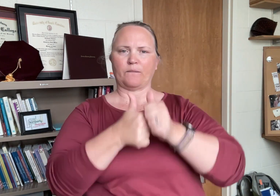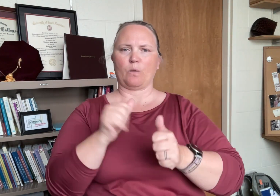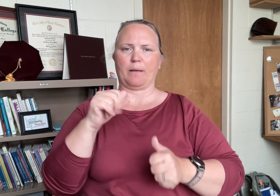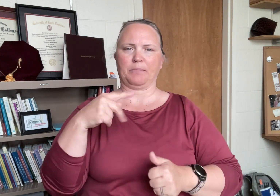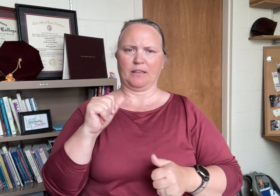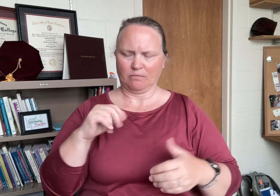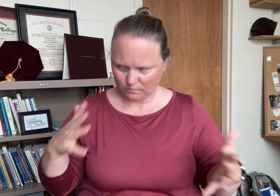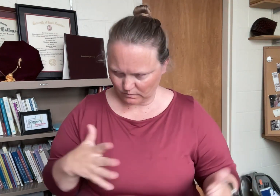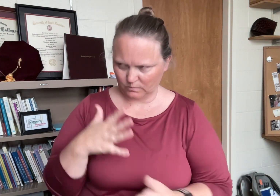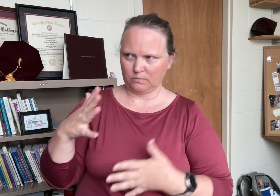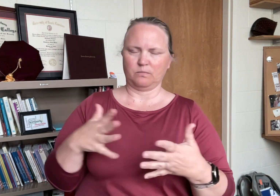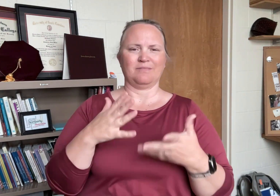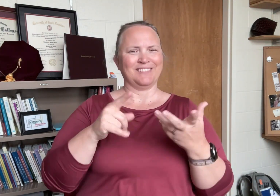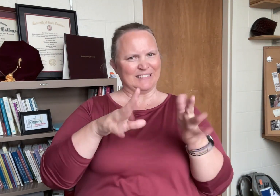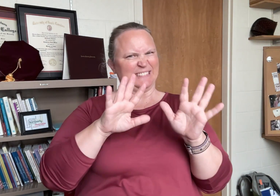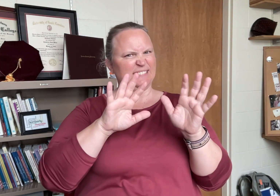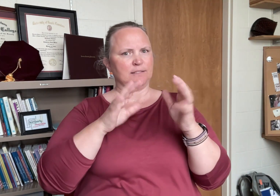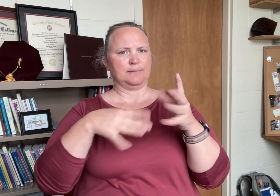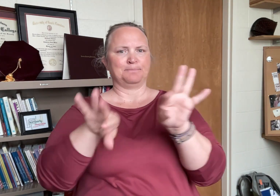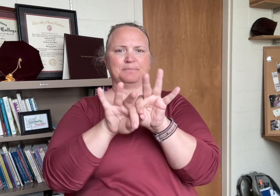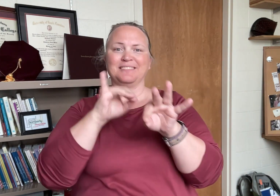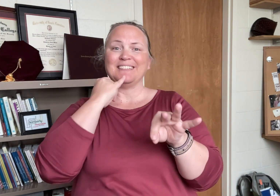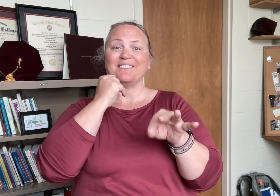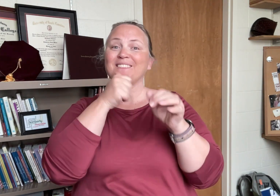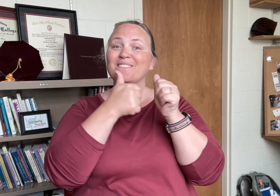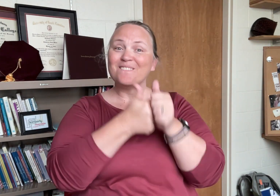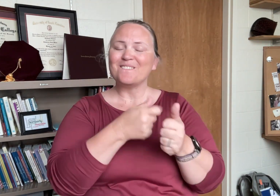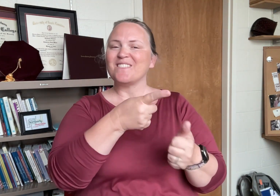they said that she didn't follow APA. They didn't even read it.